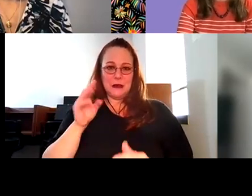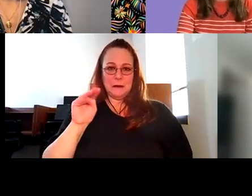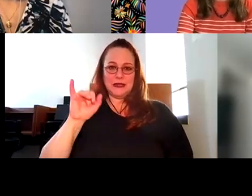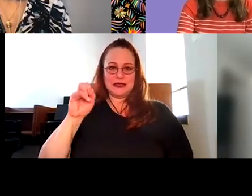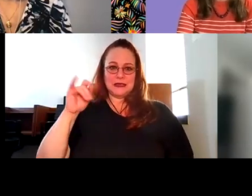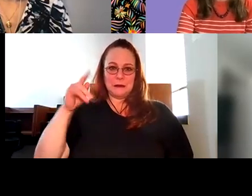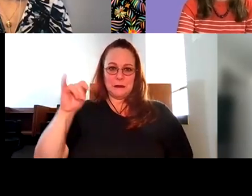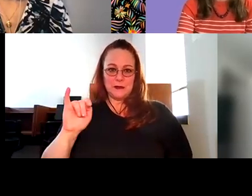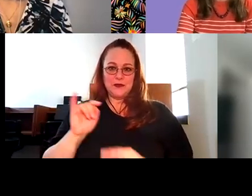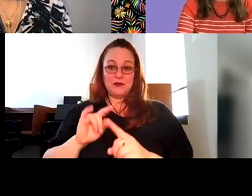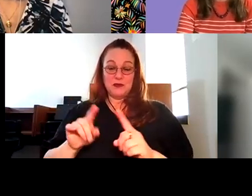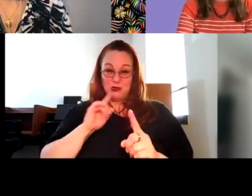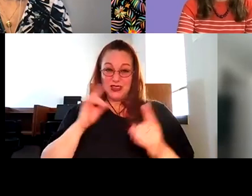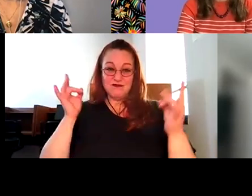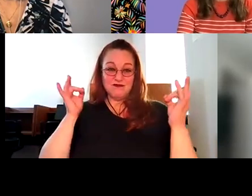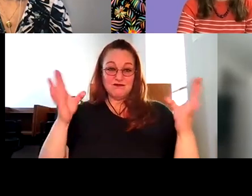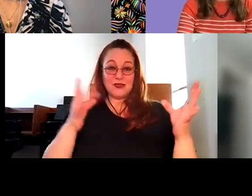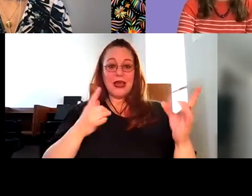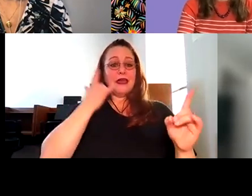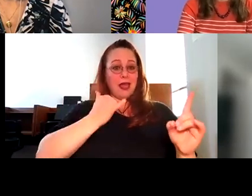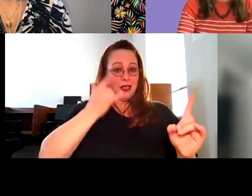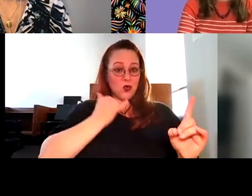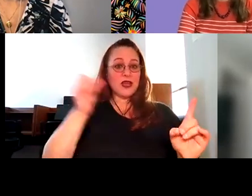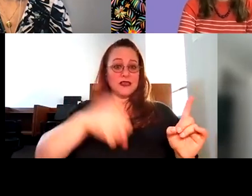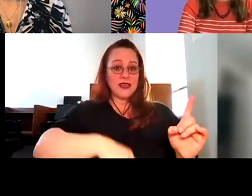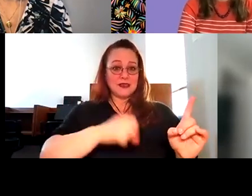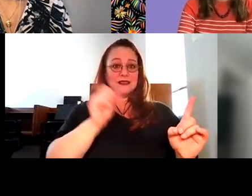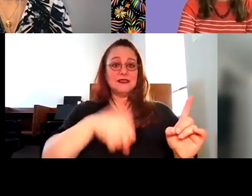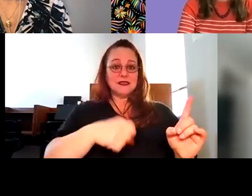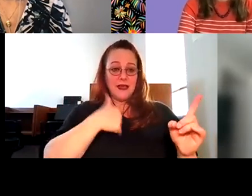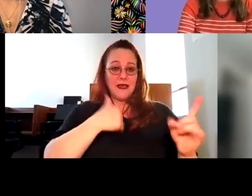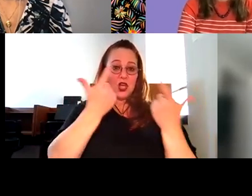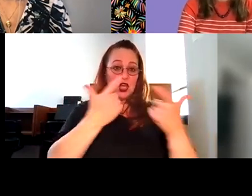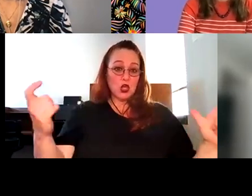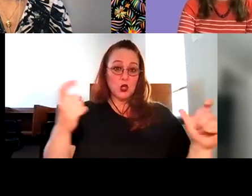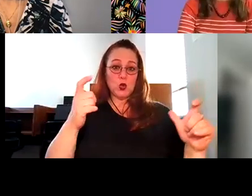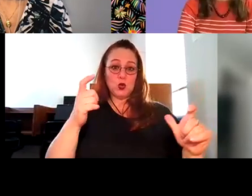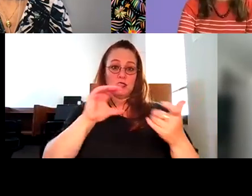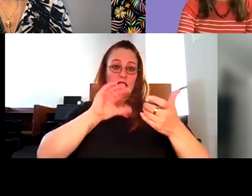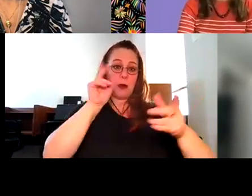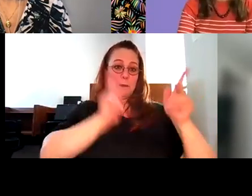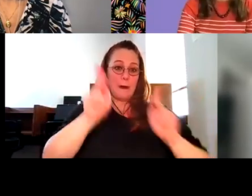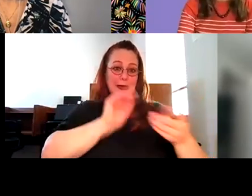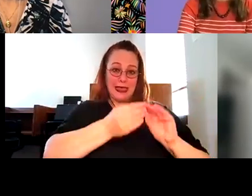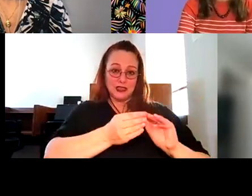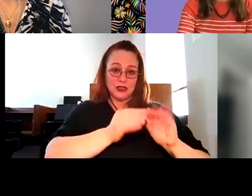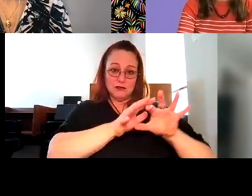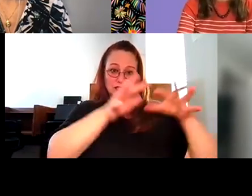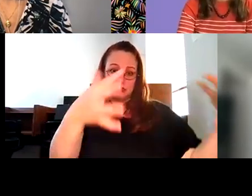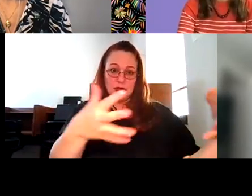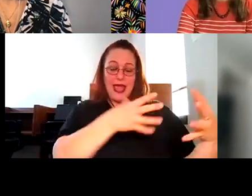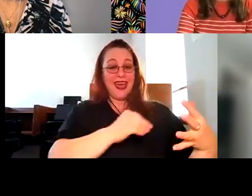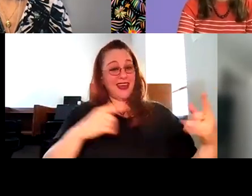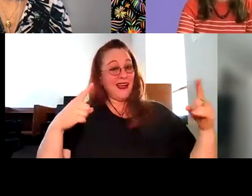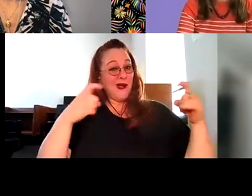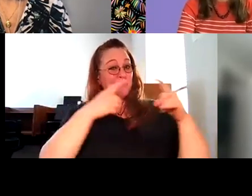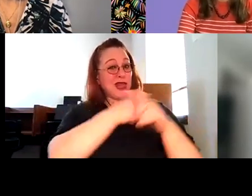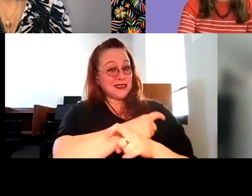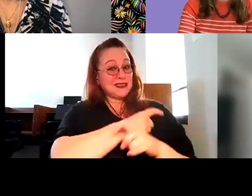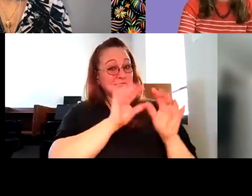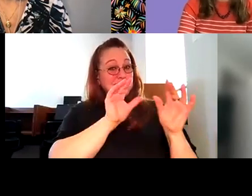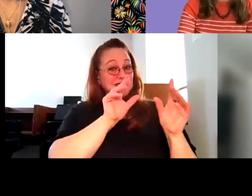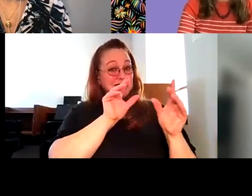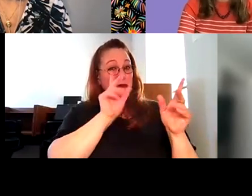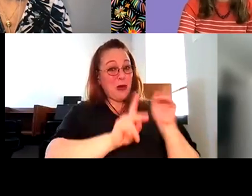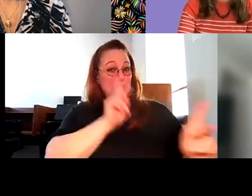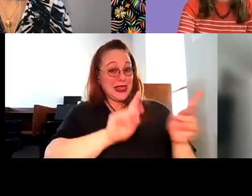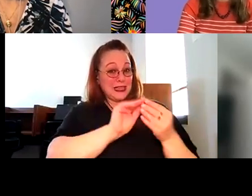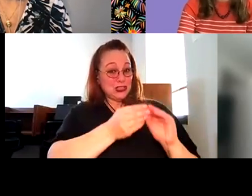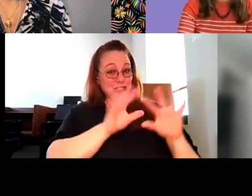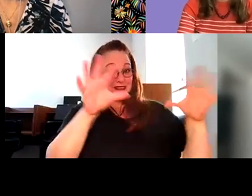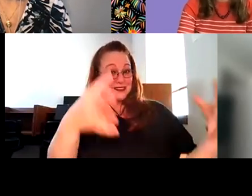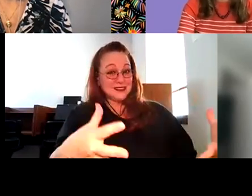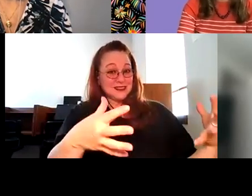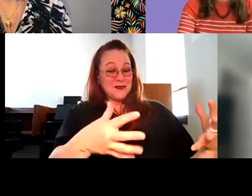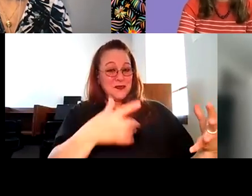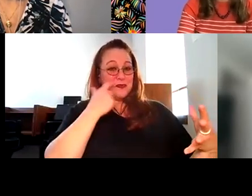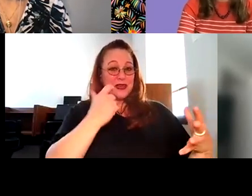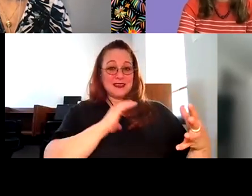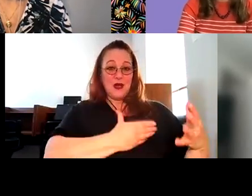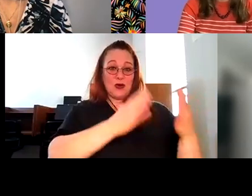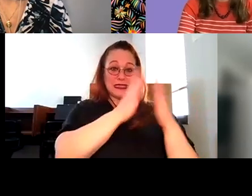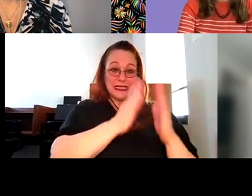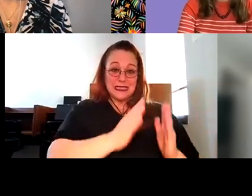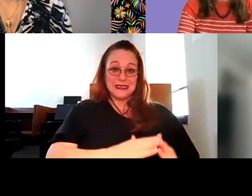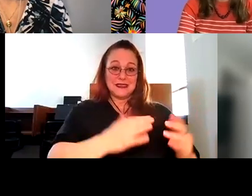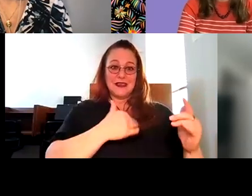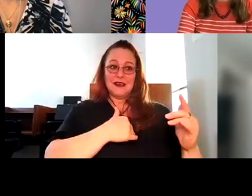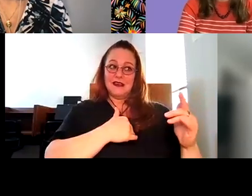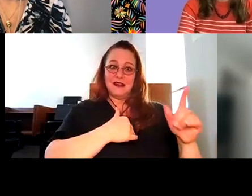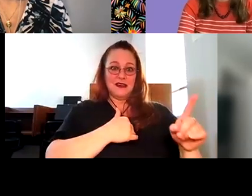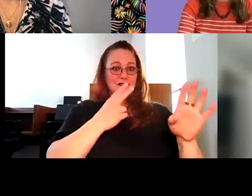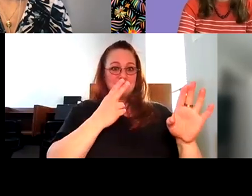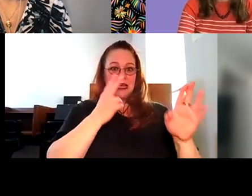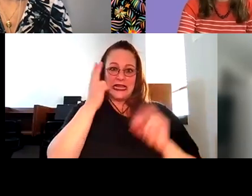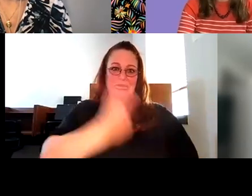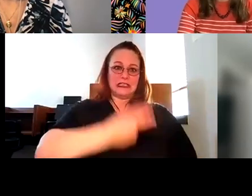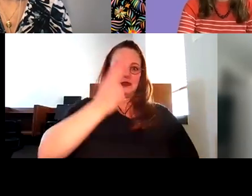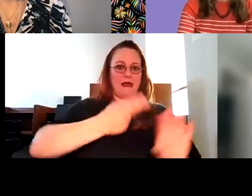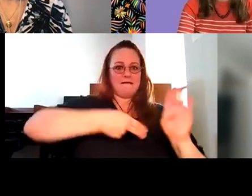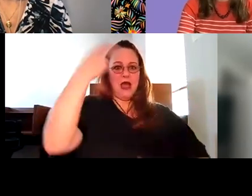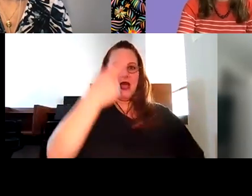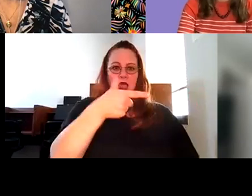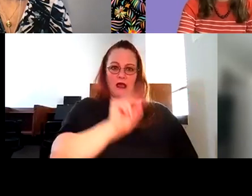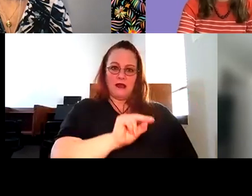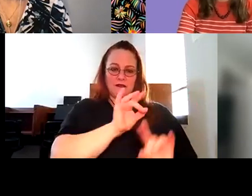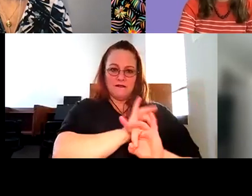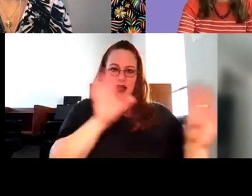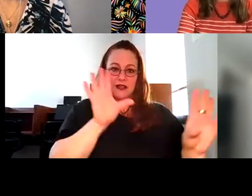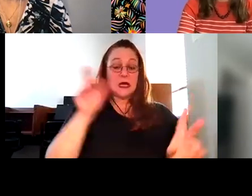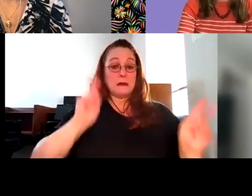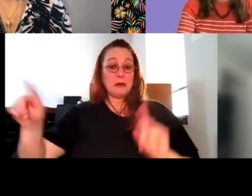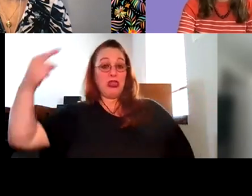Robyn Thomas: to bias is right. California does have, because we have such a huge population because we have a very complex population in a lot of ways, you know, ethnically and geographically, because we have cities that have historically had really high rates of gun violence. People think we have a big problem, and we do. However,